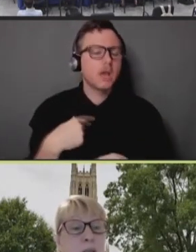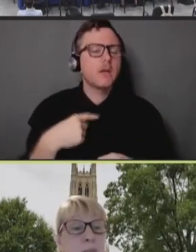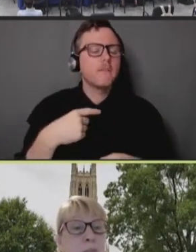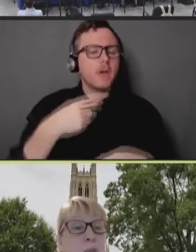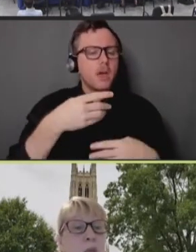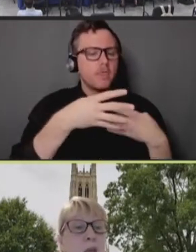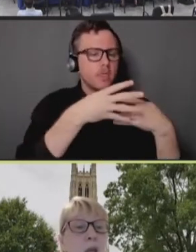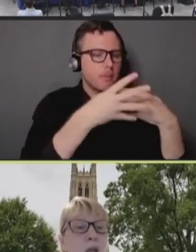integrity.